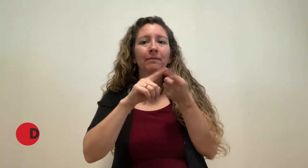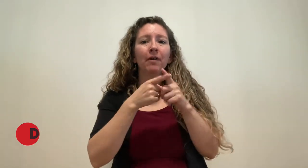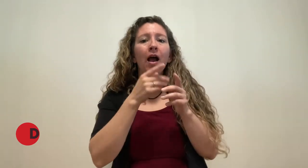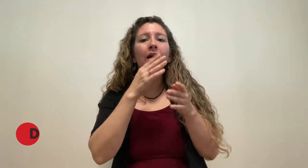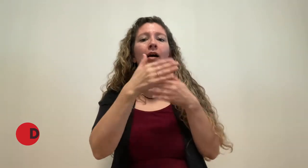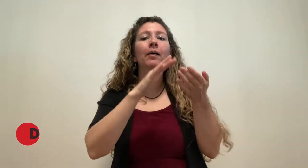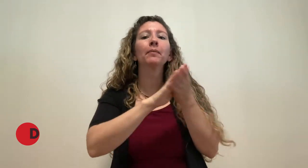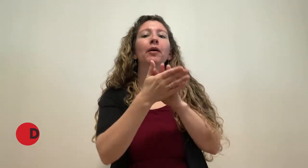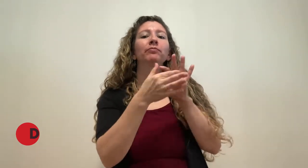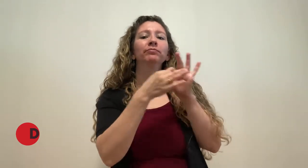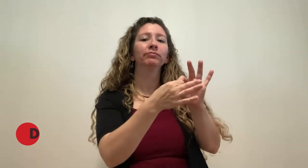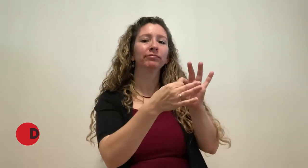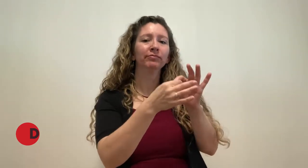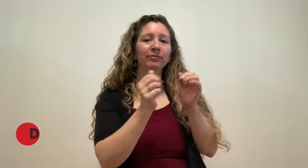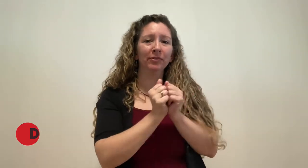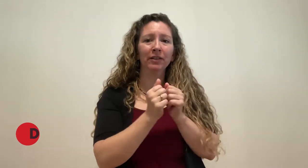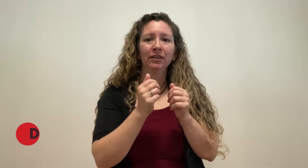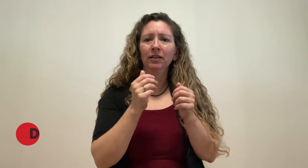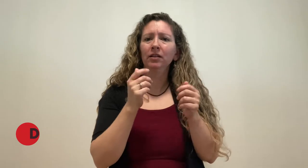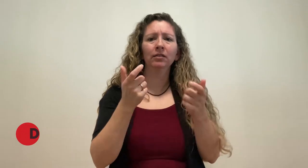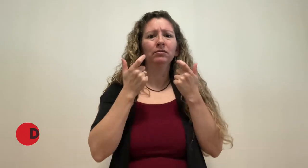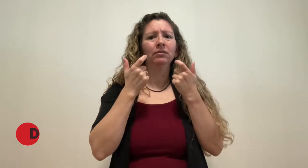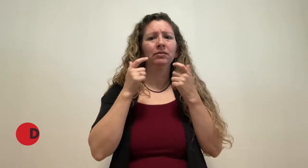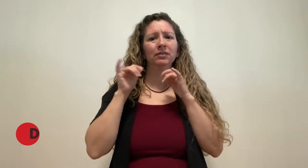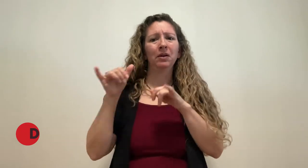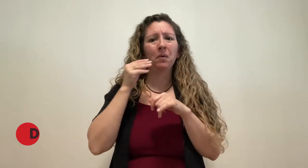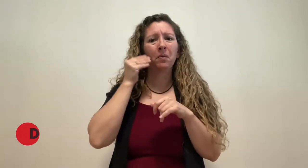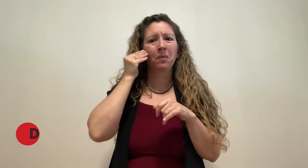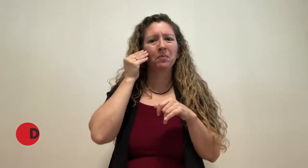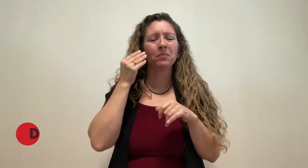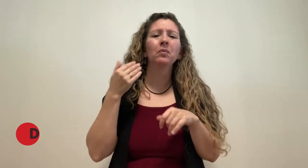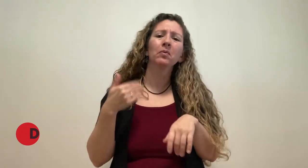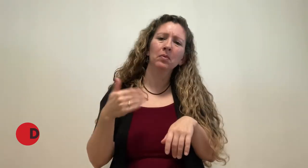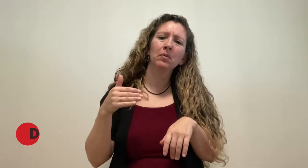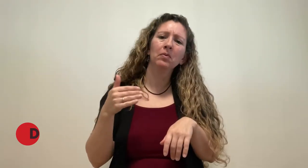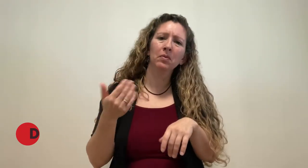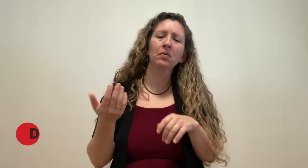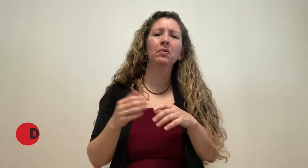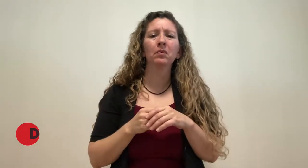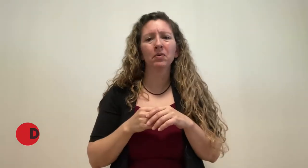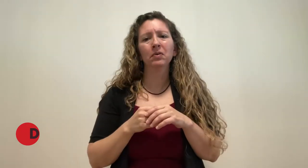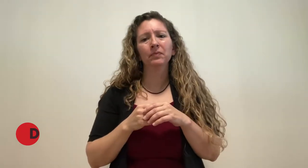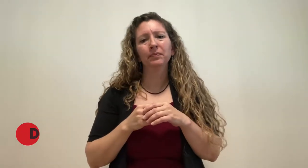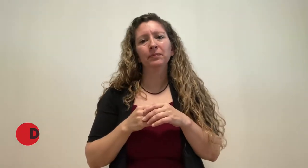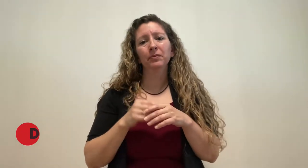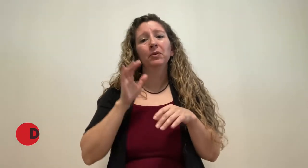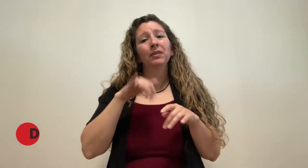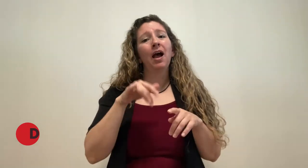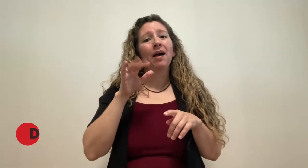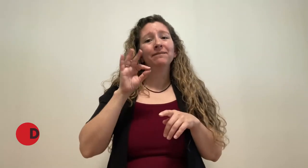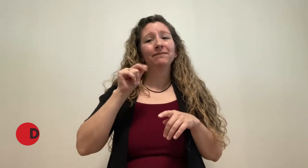meet and make new friends. Instead they have to stay home, which is hard.